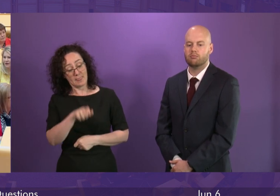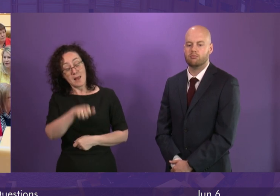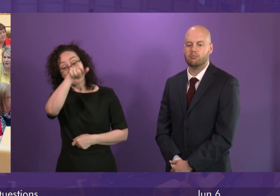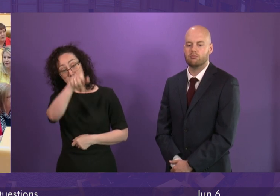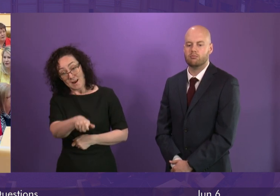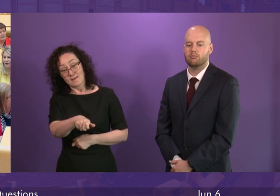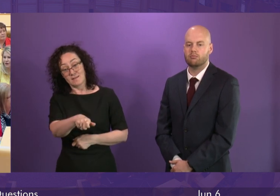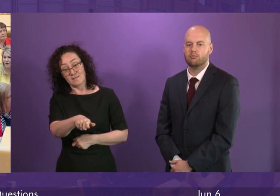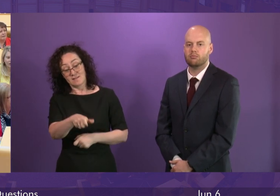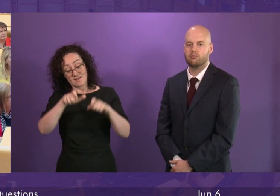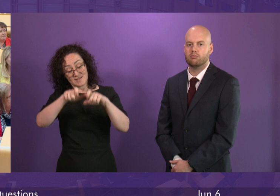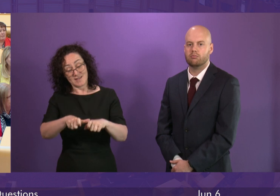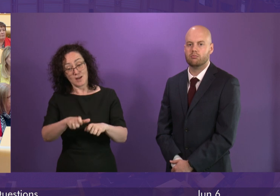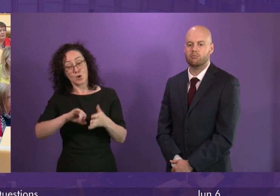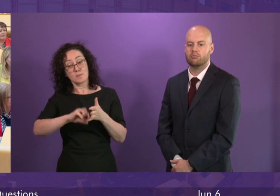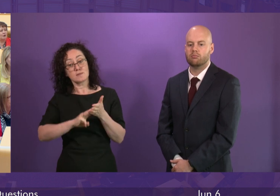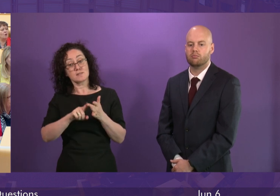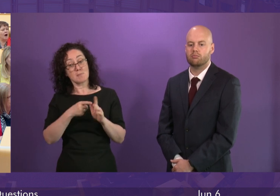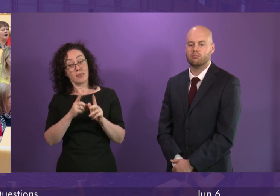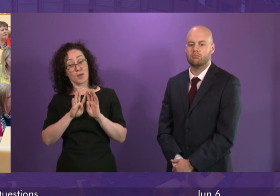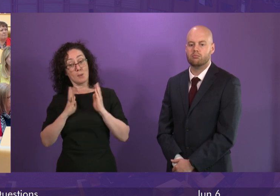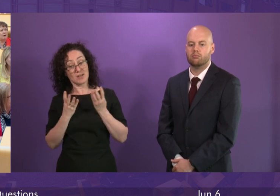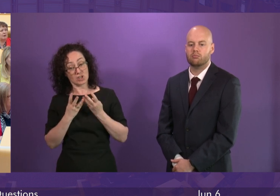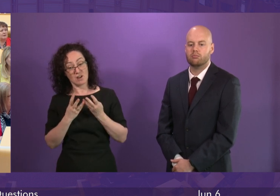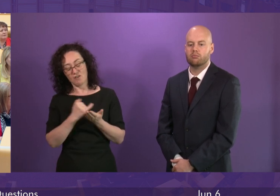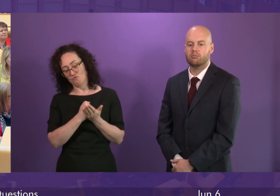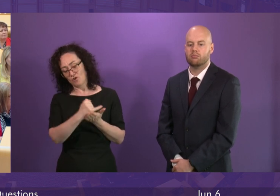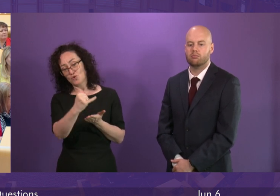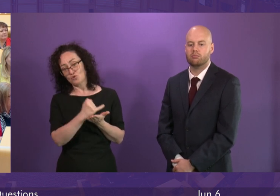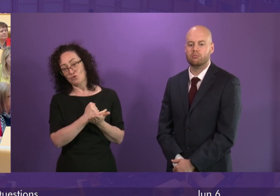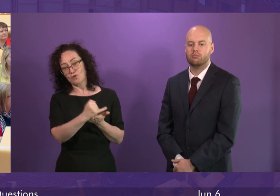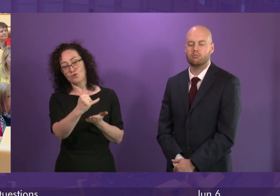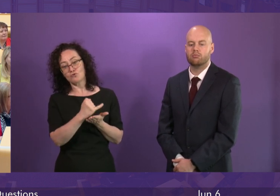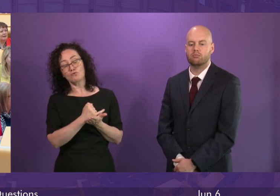and refused point blank to devolve responsibility to the Scottish Parliament in order to give